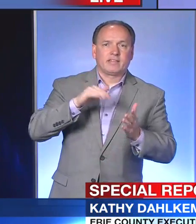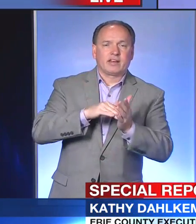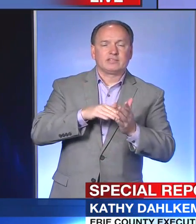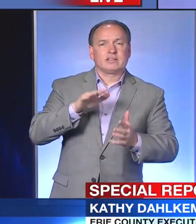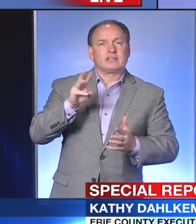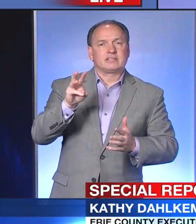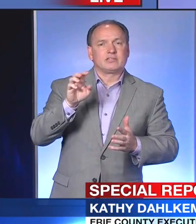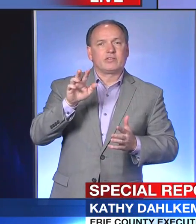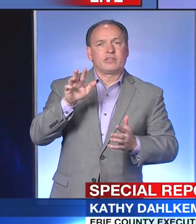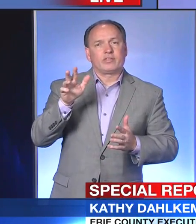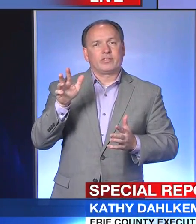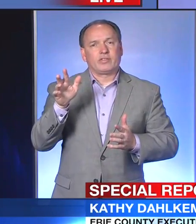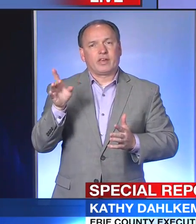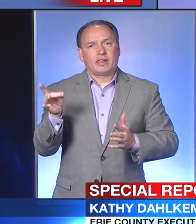AND ASHTABULA NOW HAS 208 CASES AND 26 DEATHS.